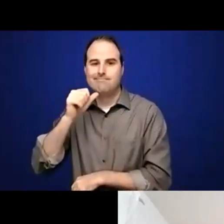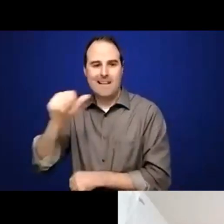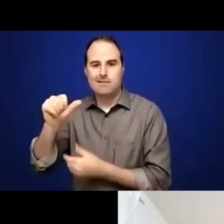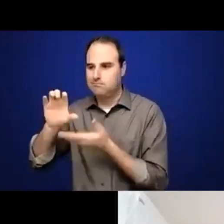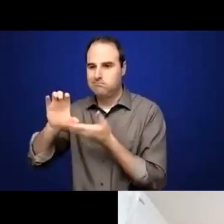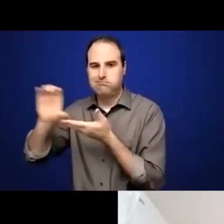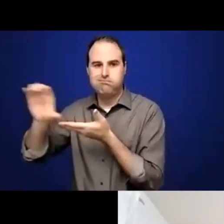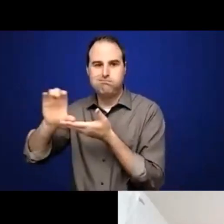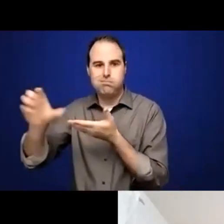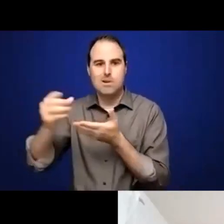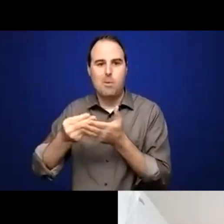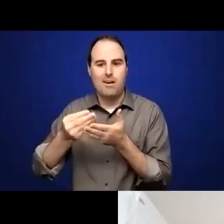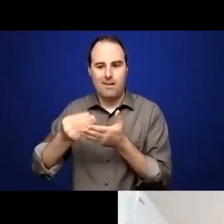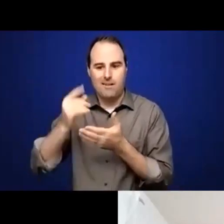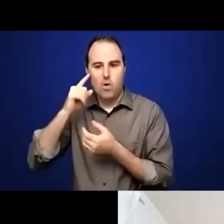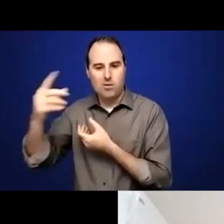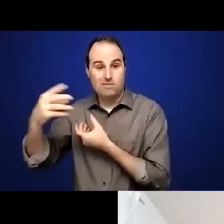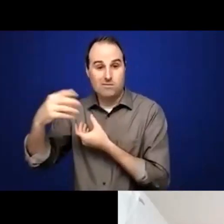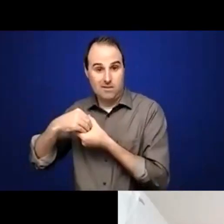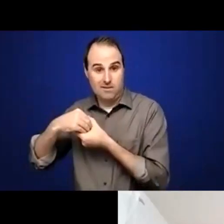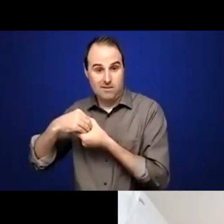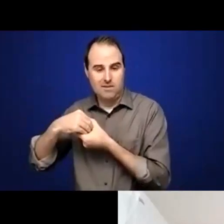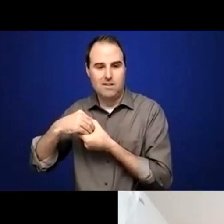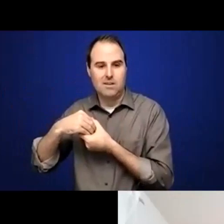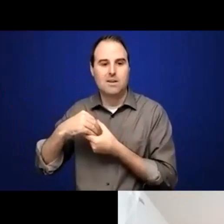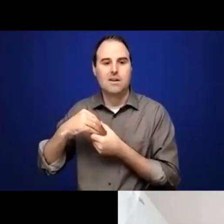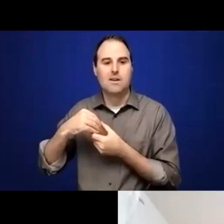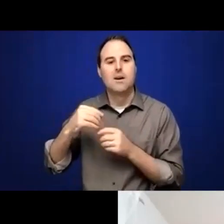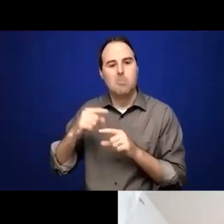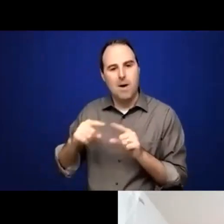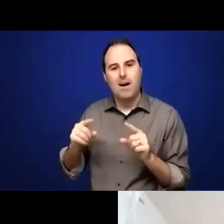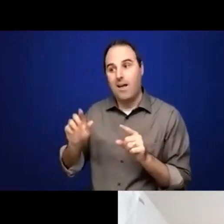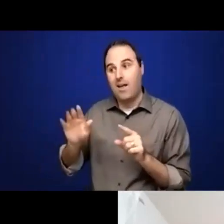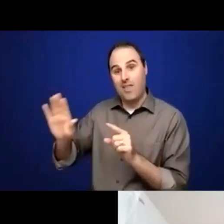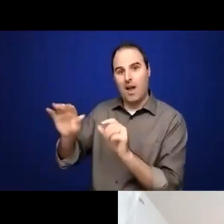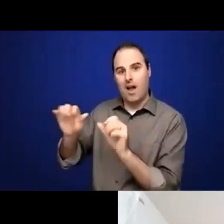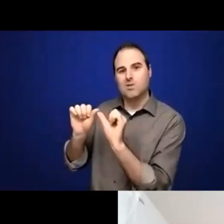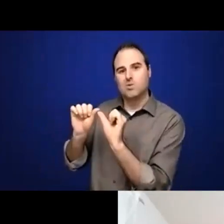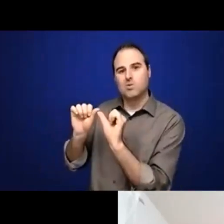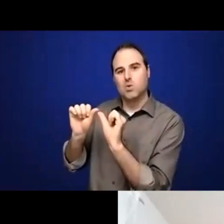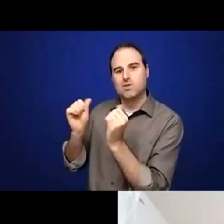but their association received some money